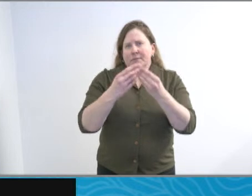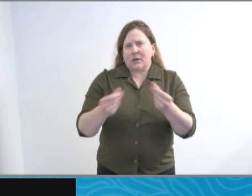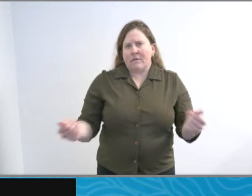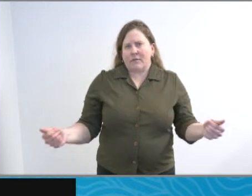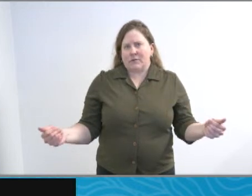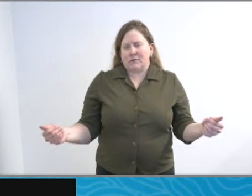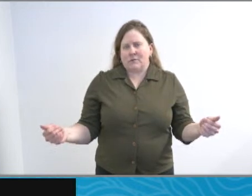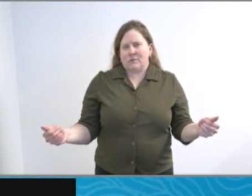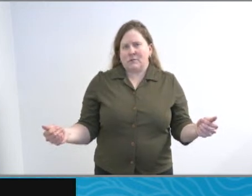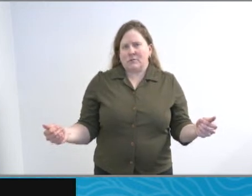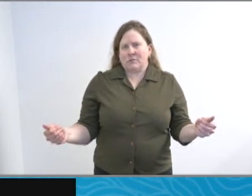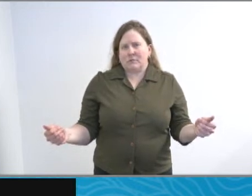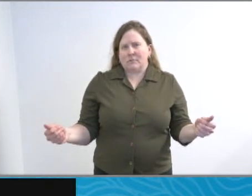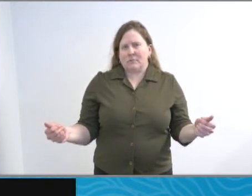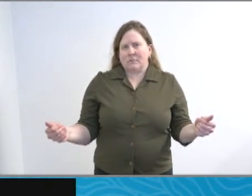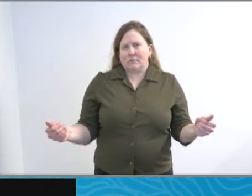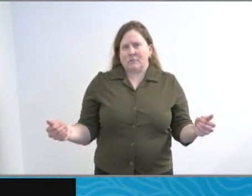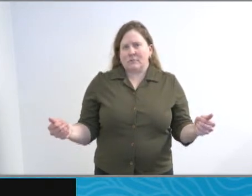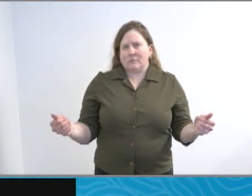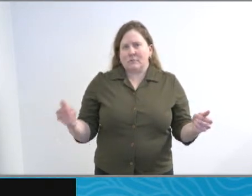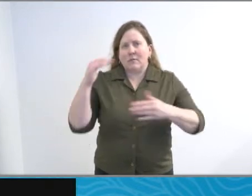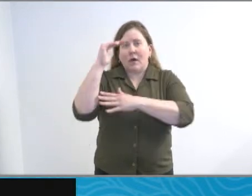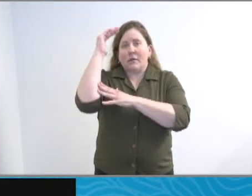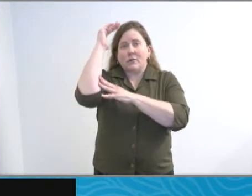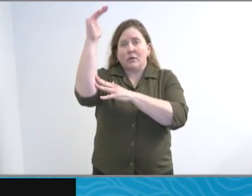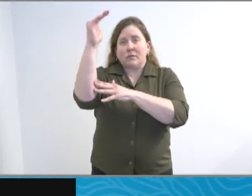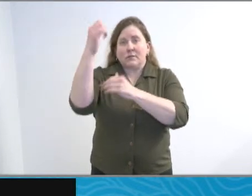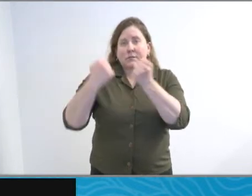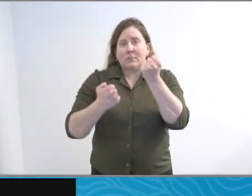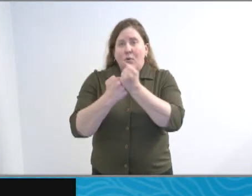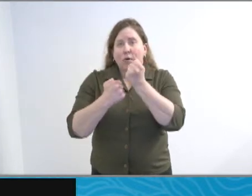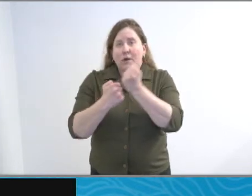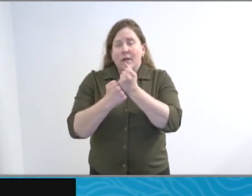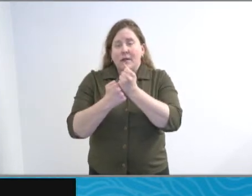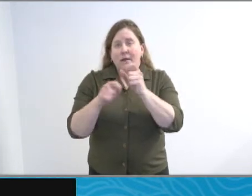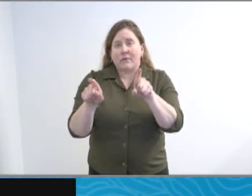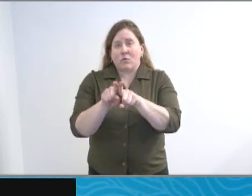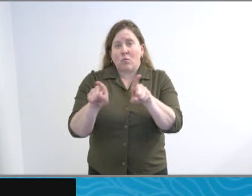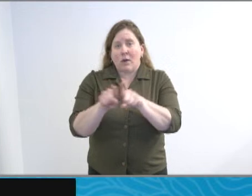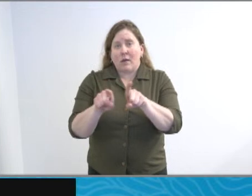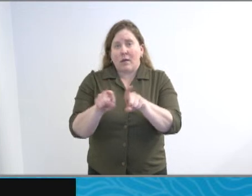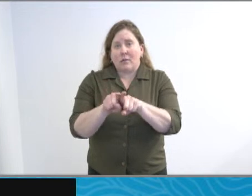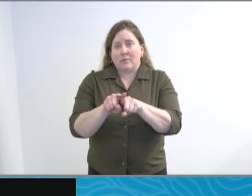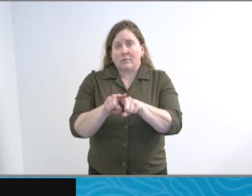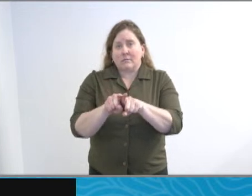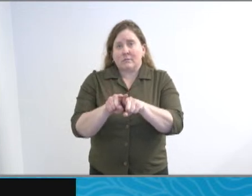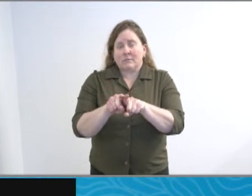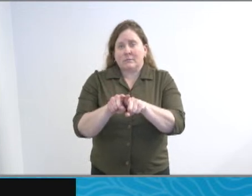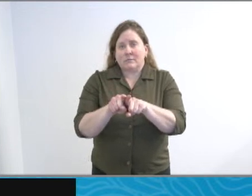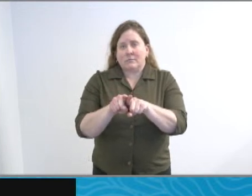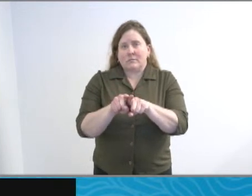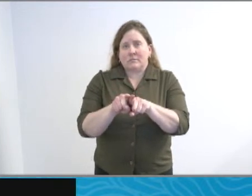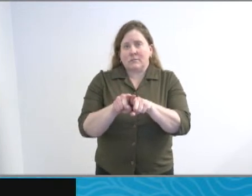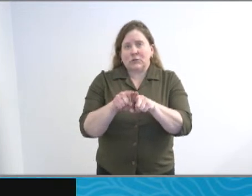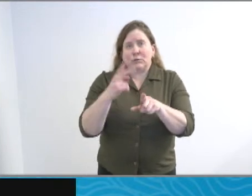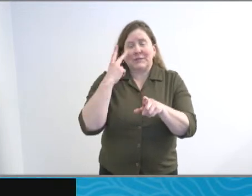we have to make sure that our adults are also supported. And so what would be true for them? And you'll see that on those three slides, sorry, numbers one, two, and three,